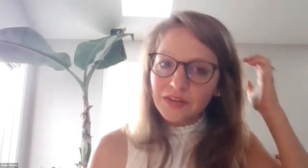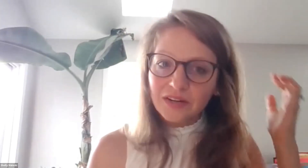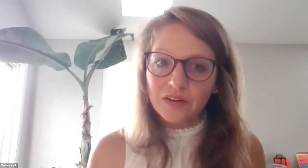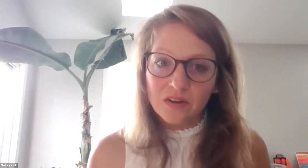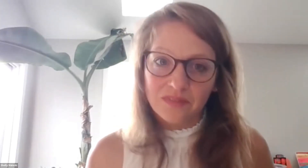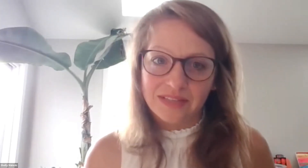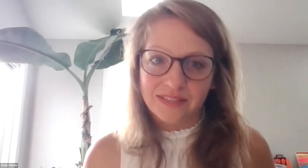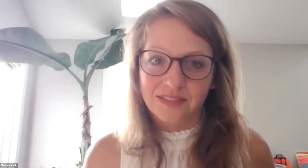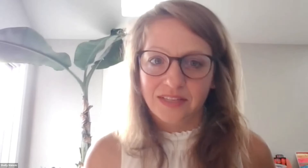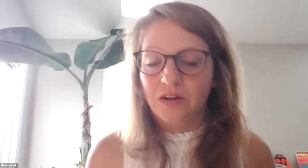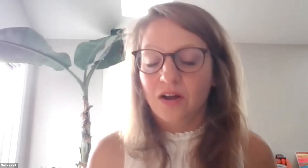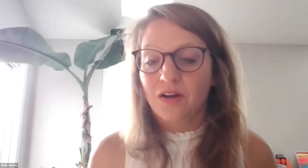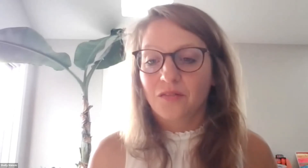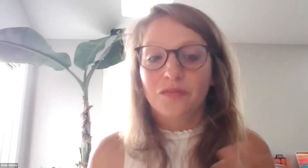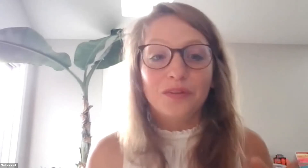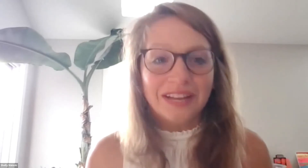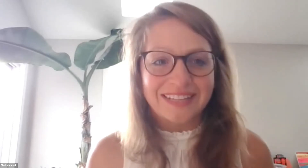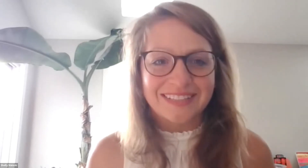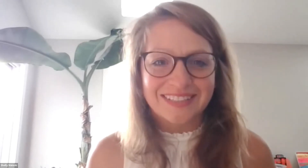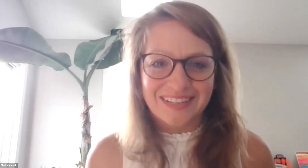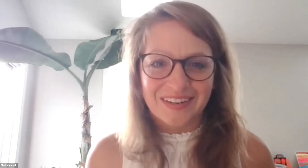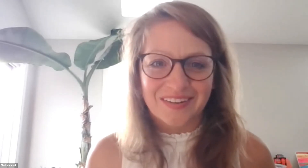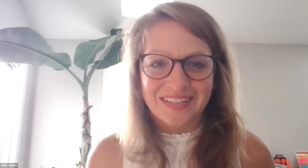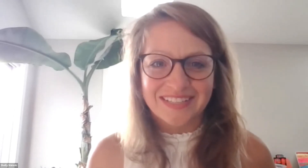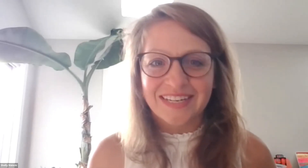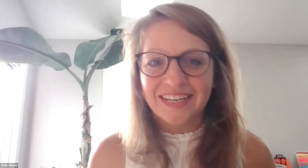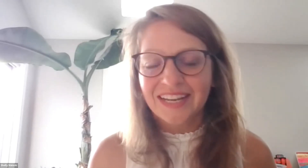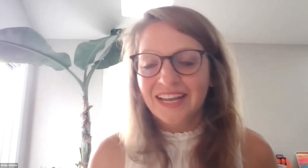So I don't know if that's a full answer to your question.